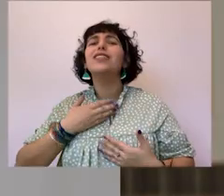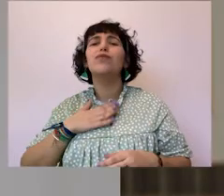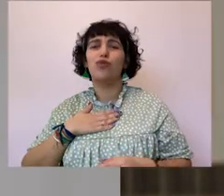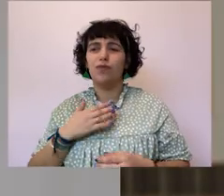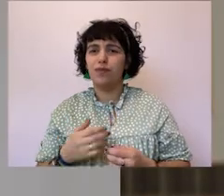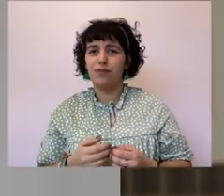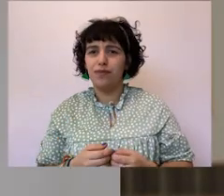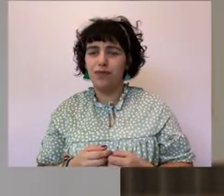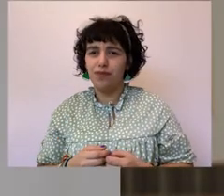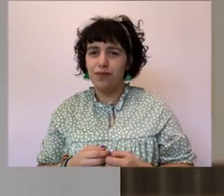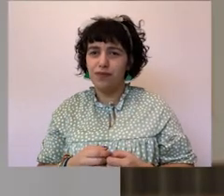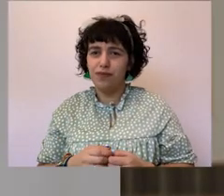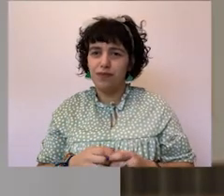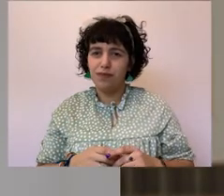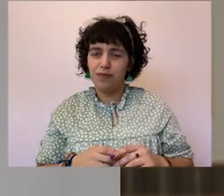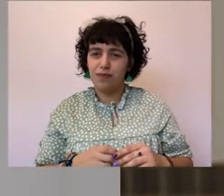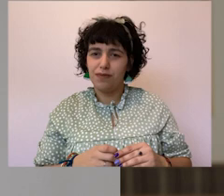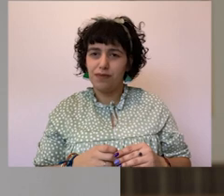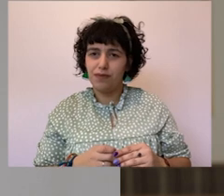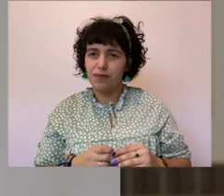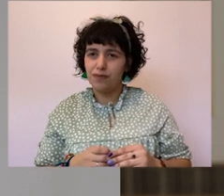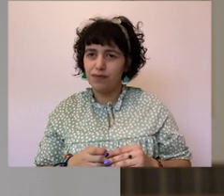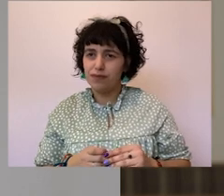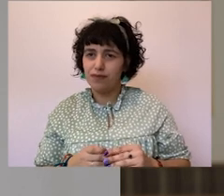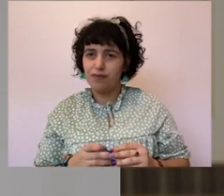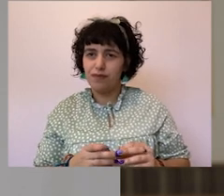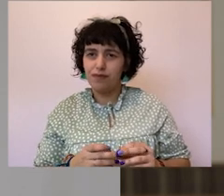Of course I can't dress half of my wardrobe, still...